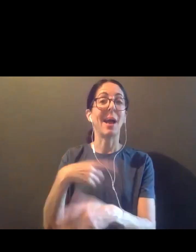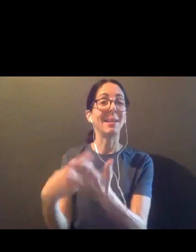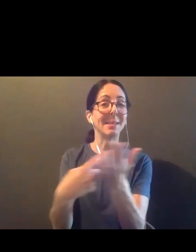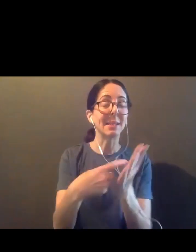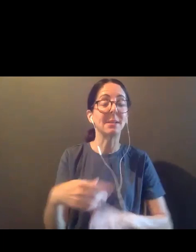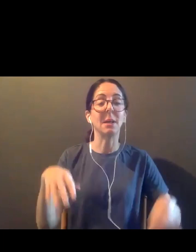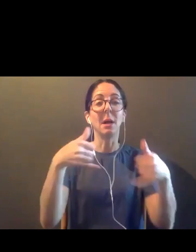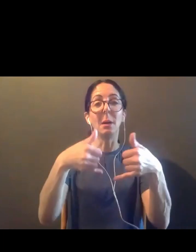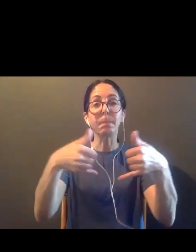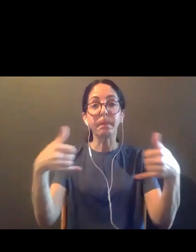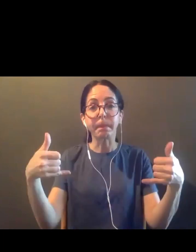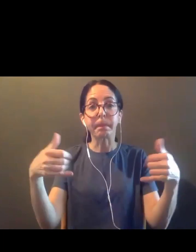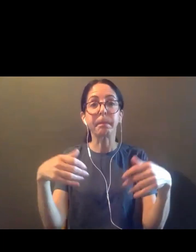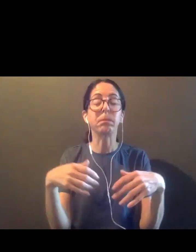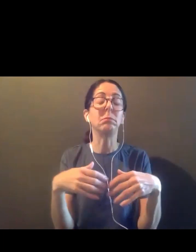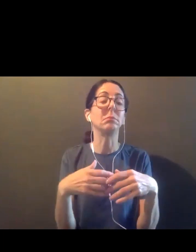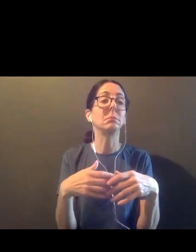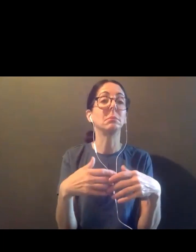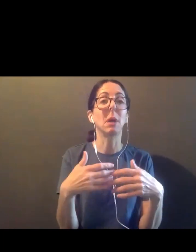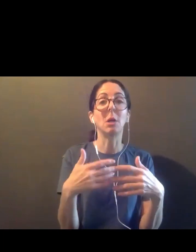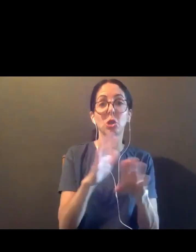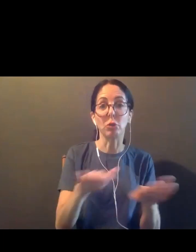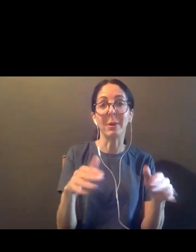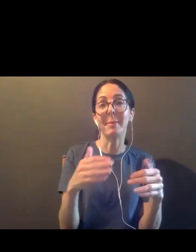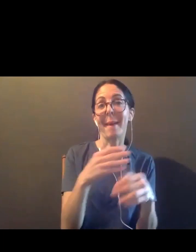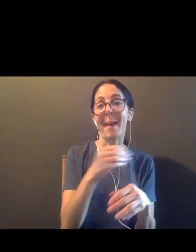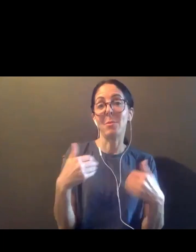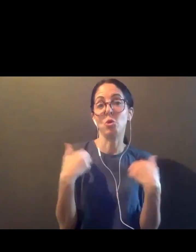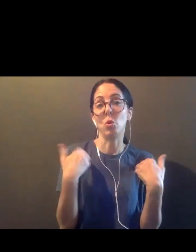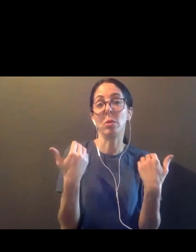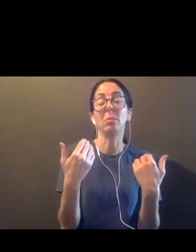with children and youth with physical disabilities.